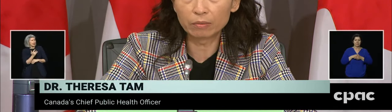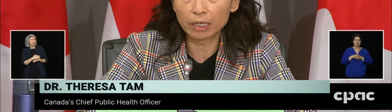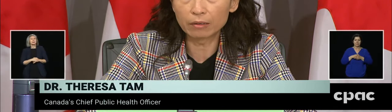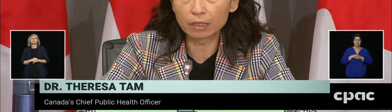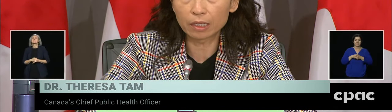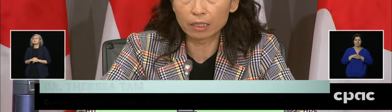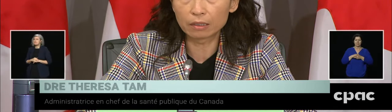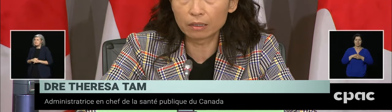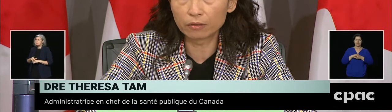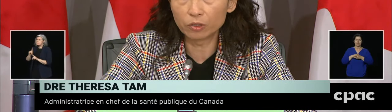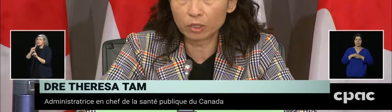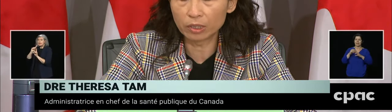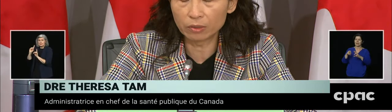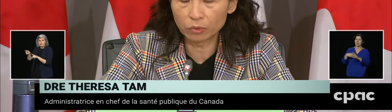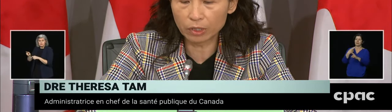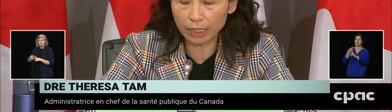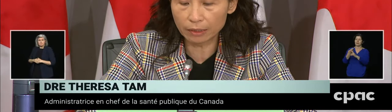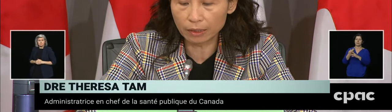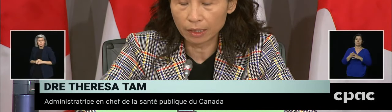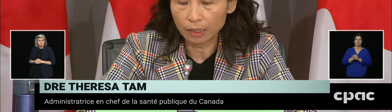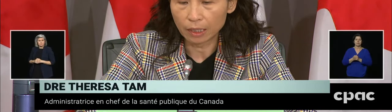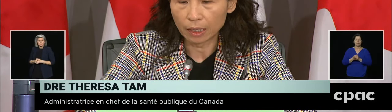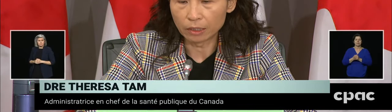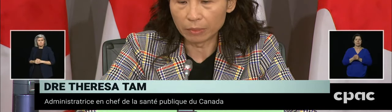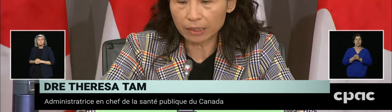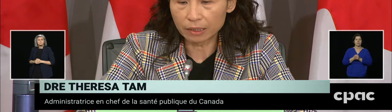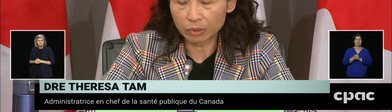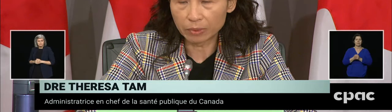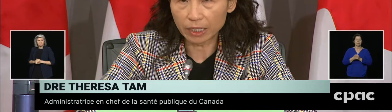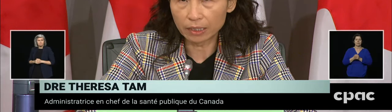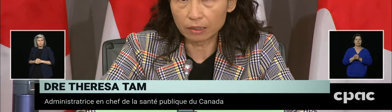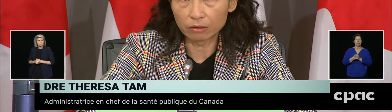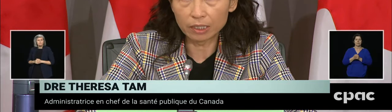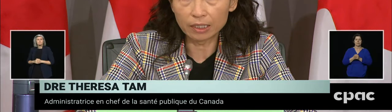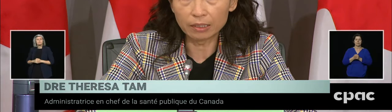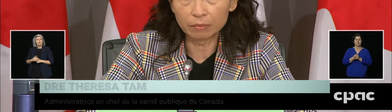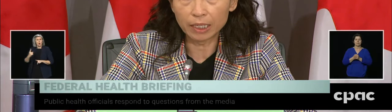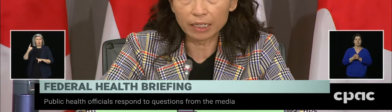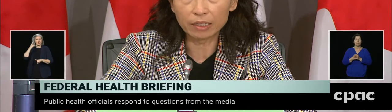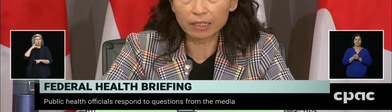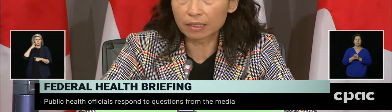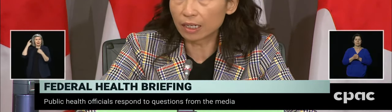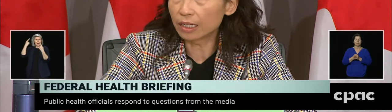SO EVER SINCE WE ALL GOT